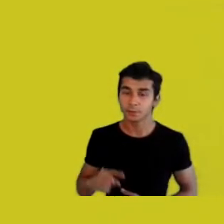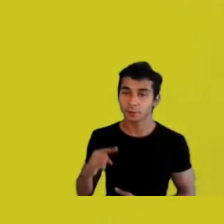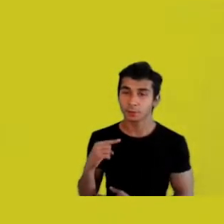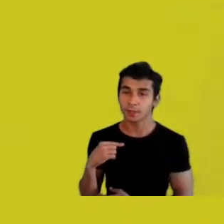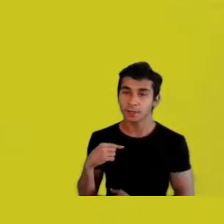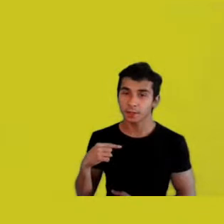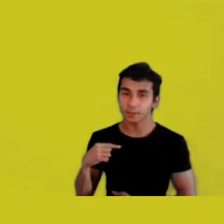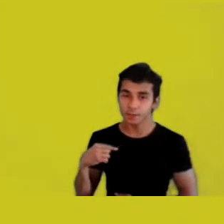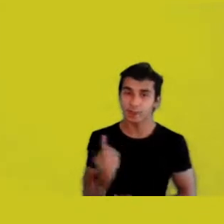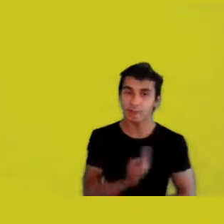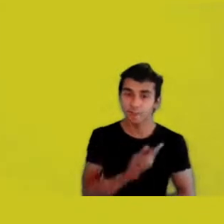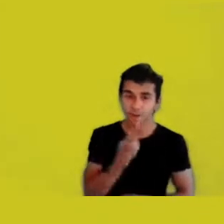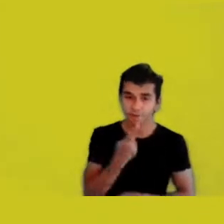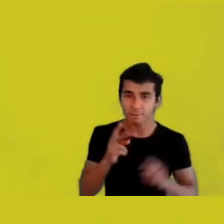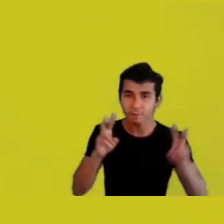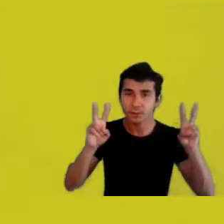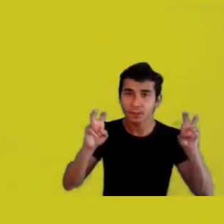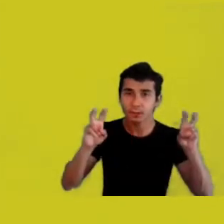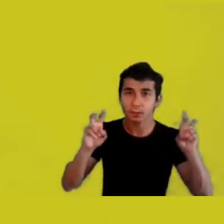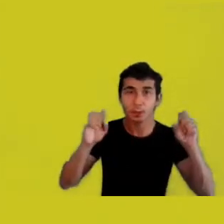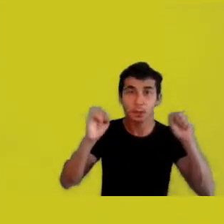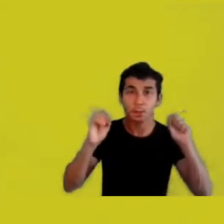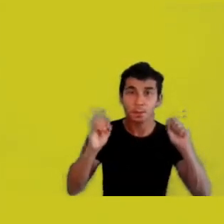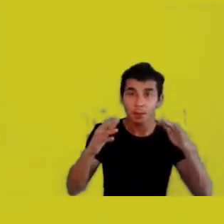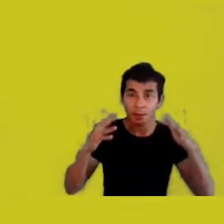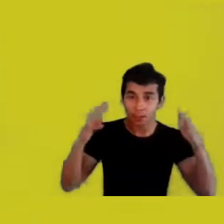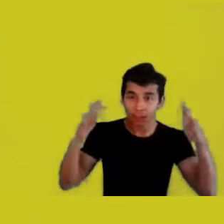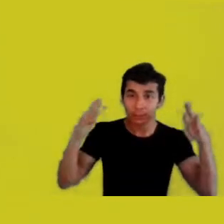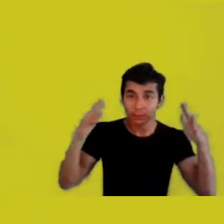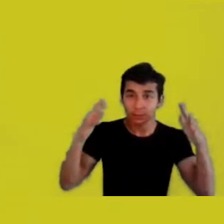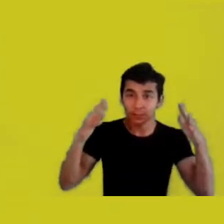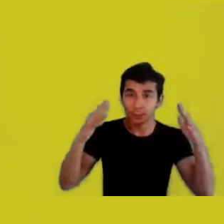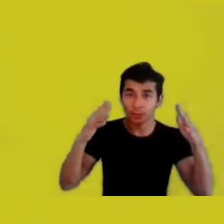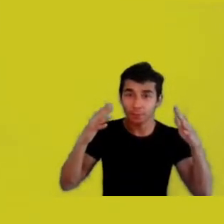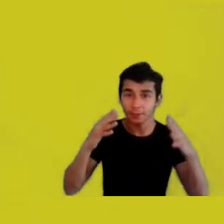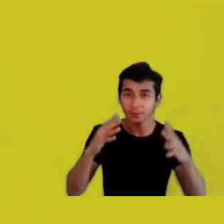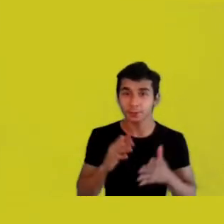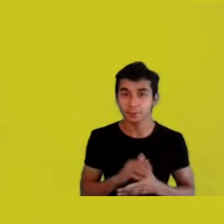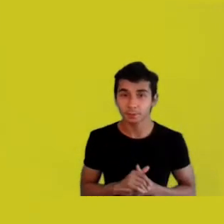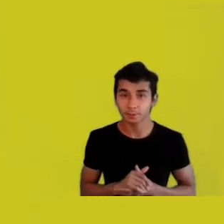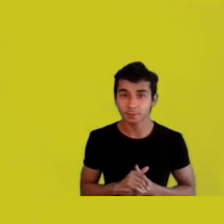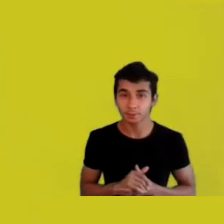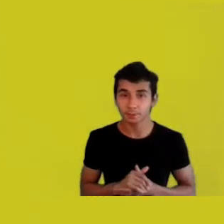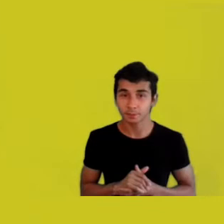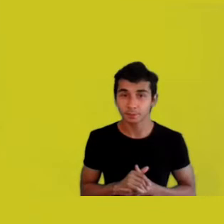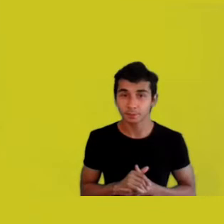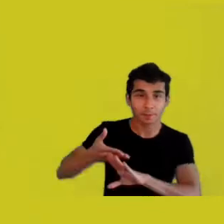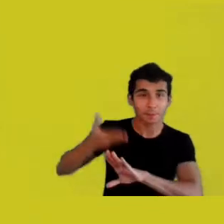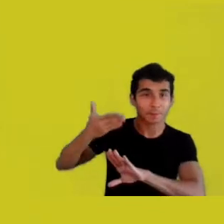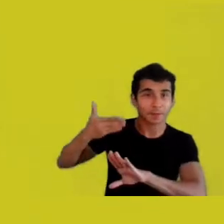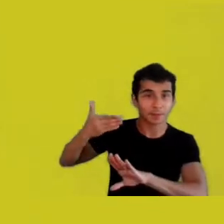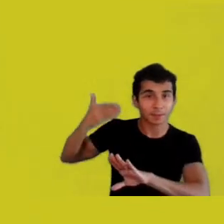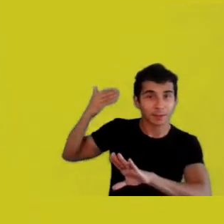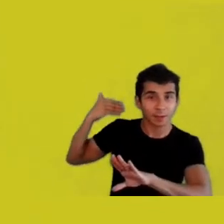we are not talking about something past, but about something that always was the form of action and knowledge